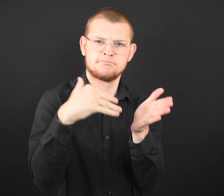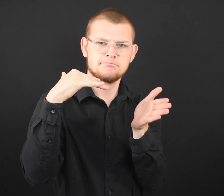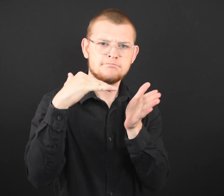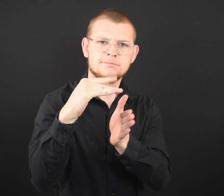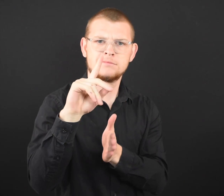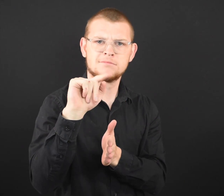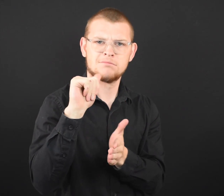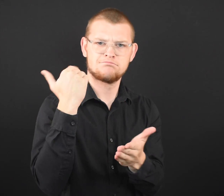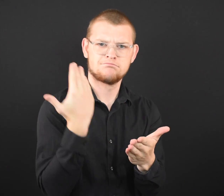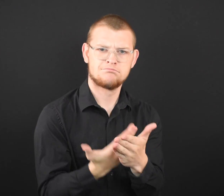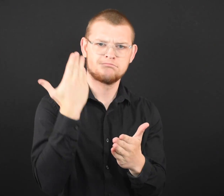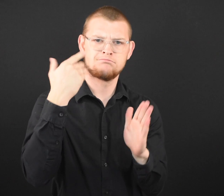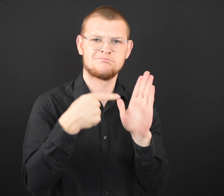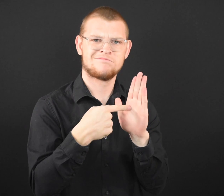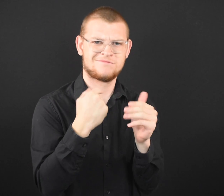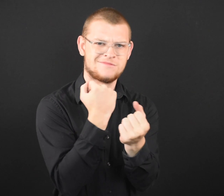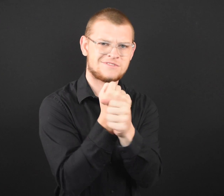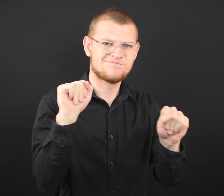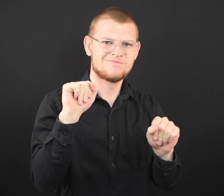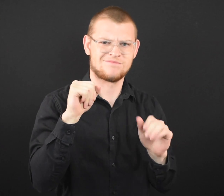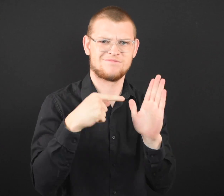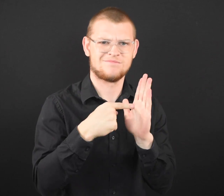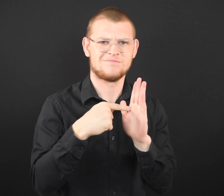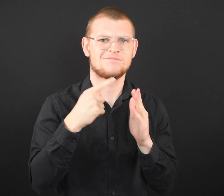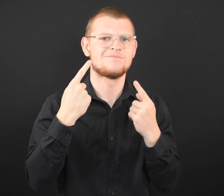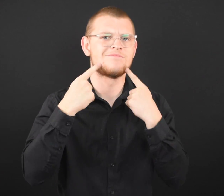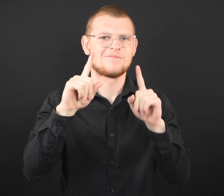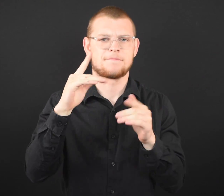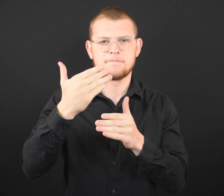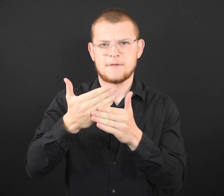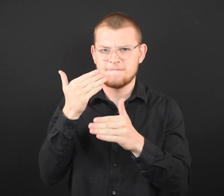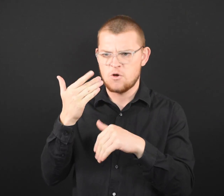that shows the vaccine is safe and that it works before it is made available for